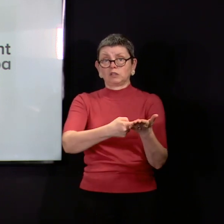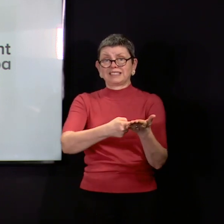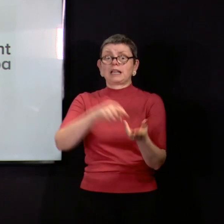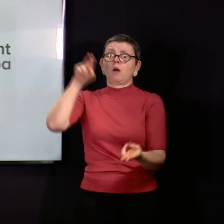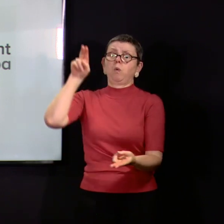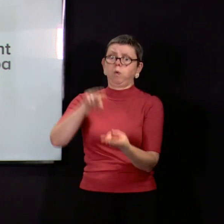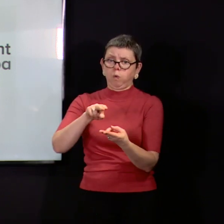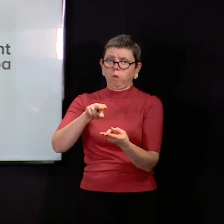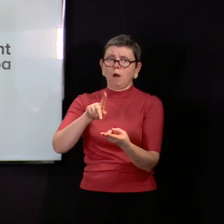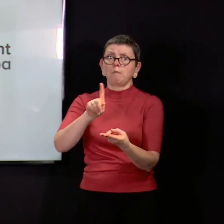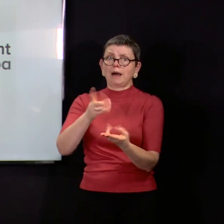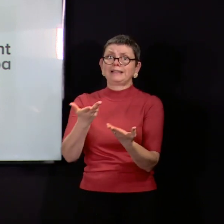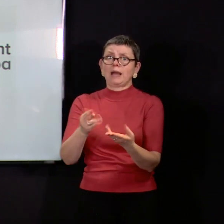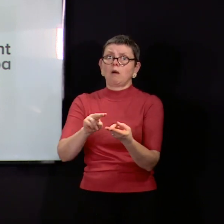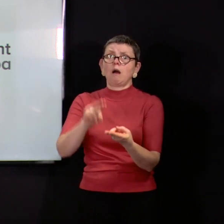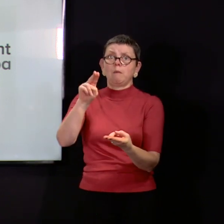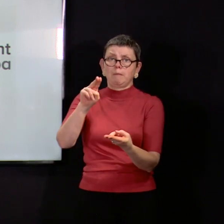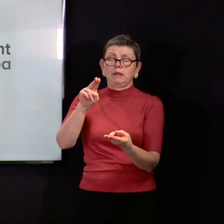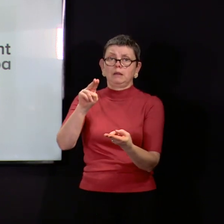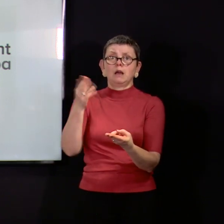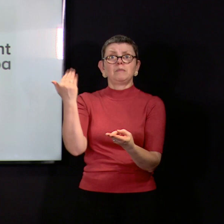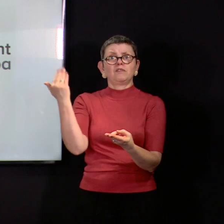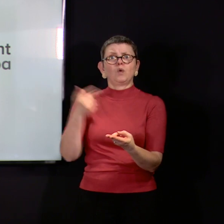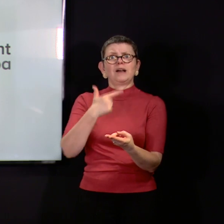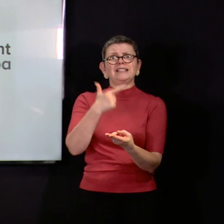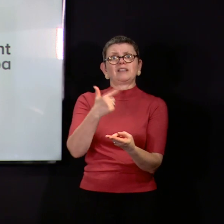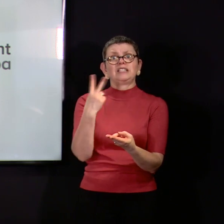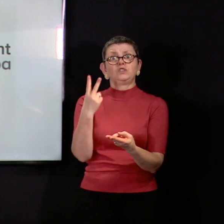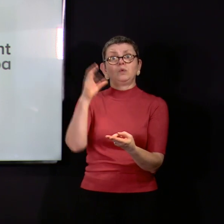At their lowest, they were 72 percent down, and the most recent data suggests they're